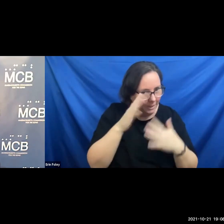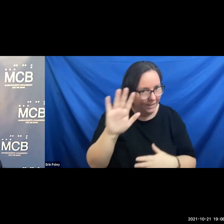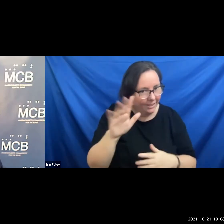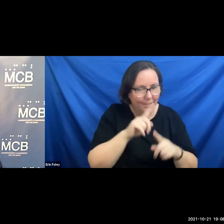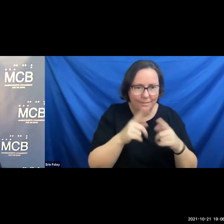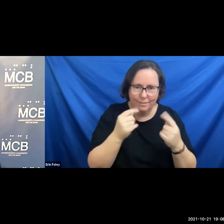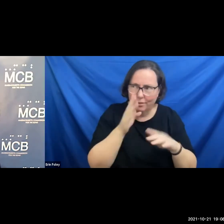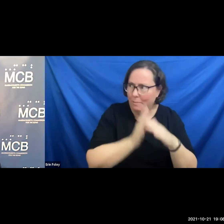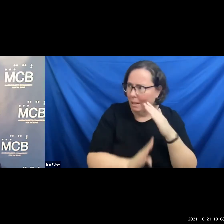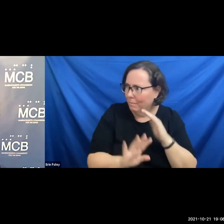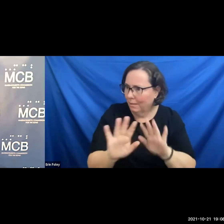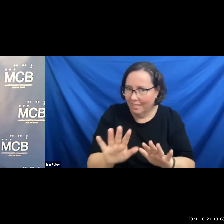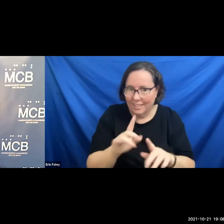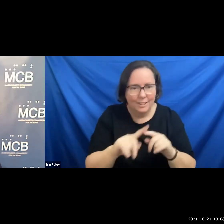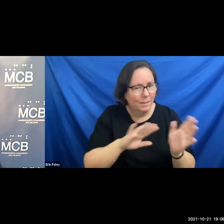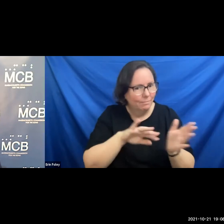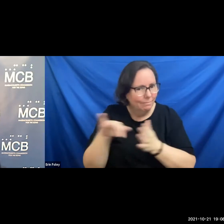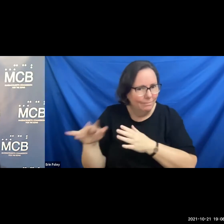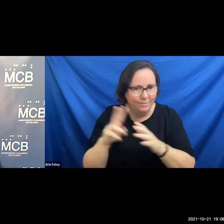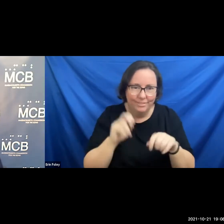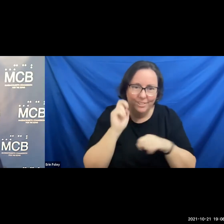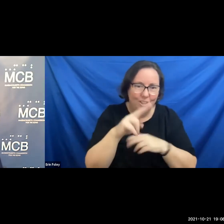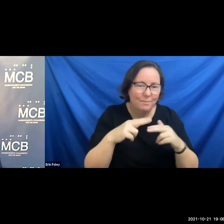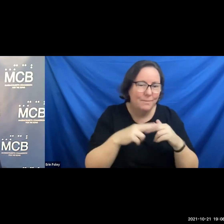humble. So, I think we're going to go right to the slides here. I wanted to start with